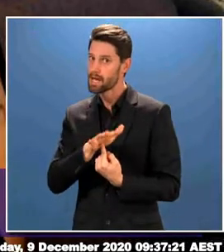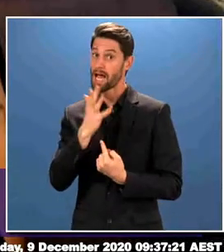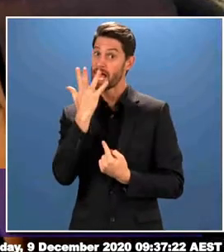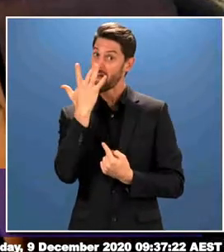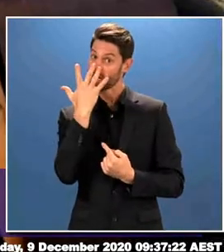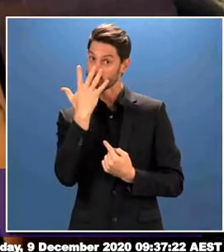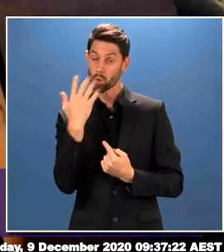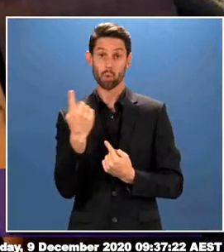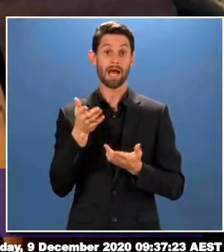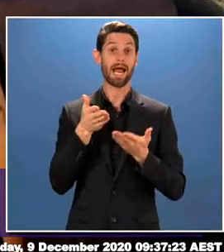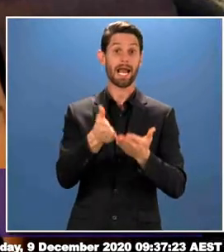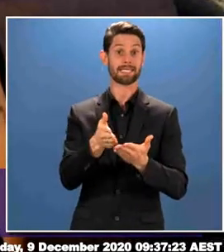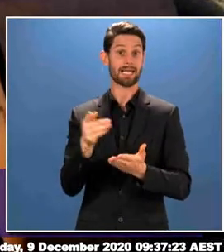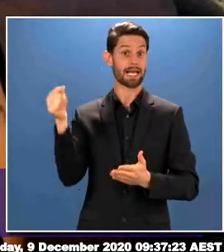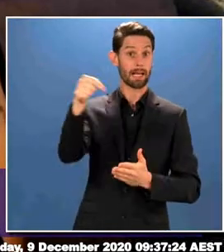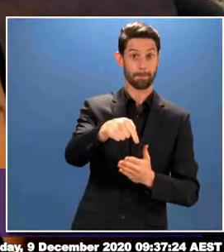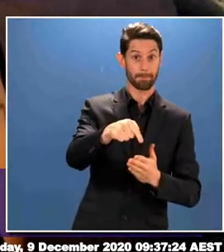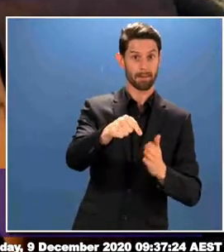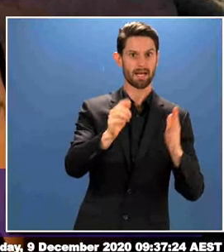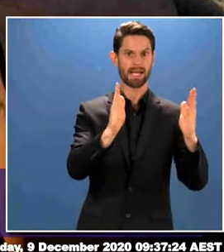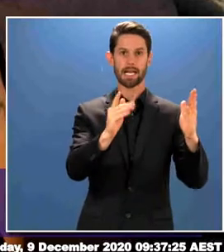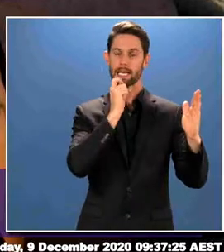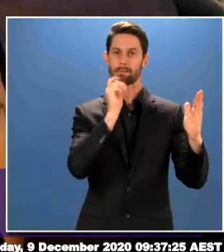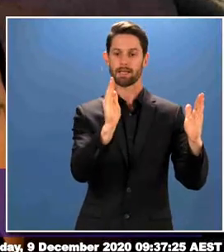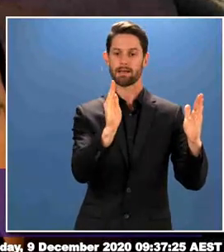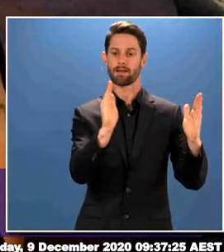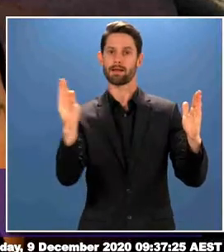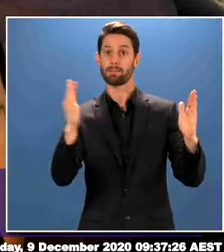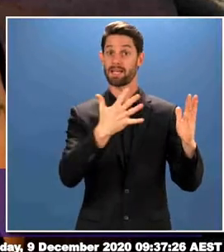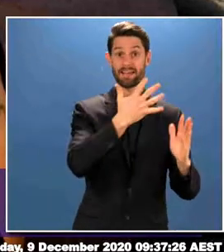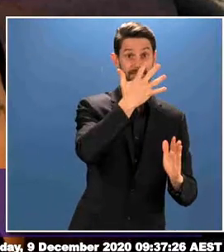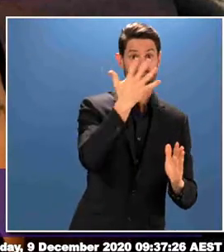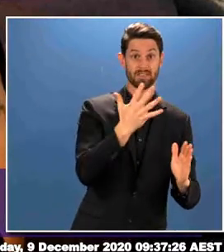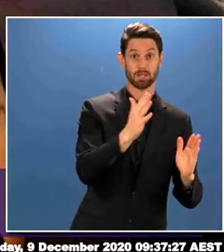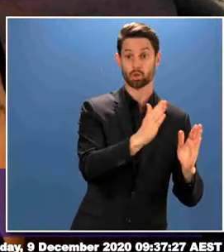what most people traditionally think of as youth to be from 15 to 30.